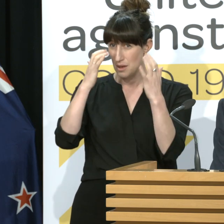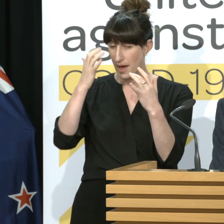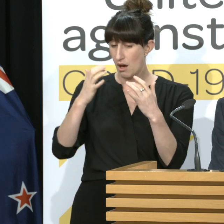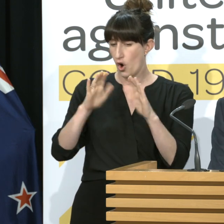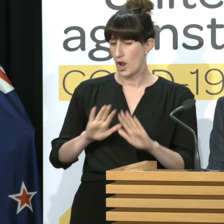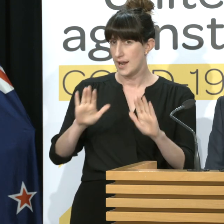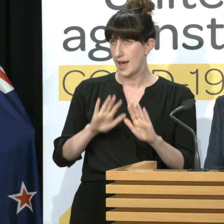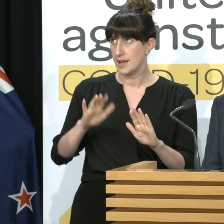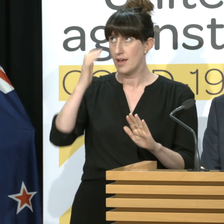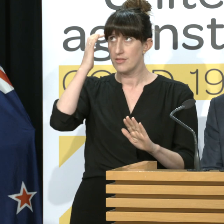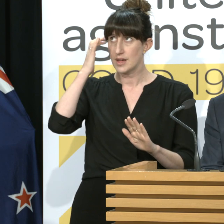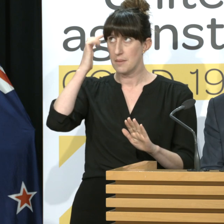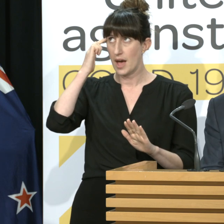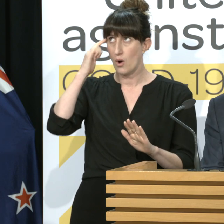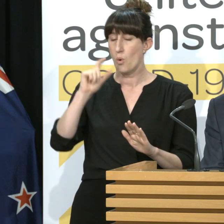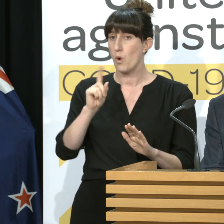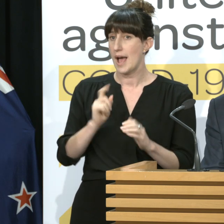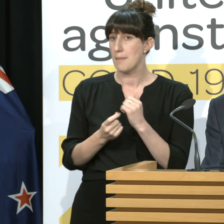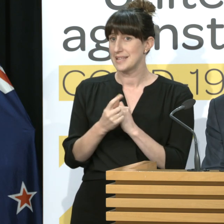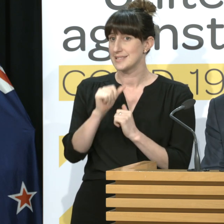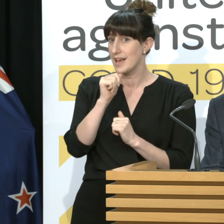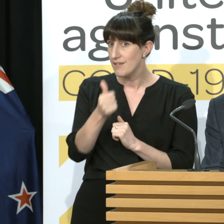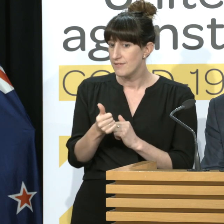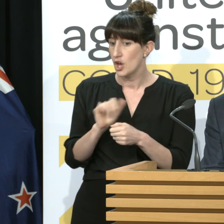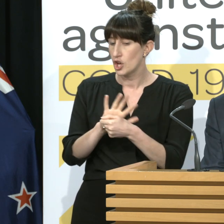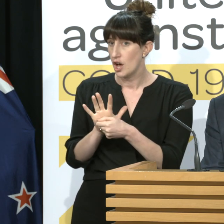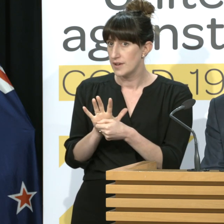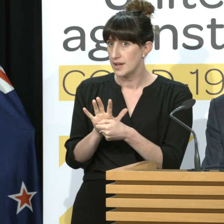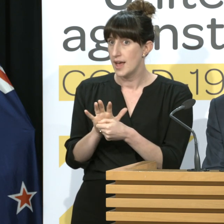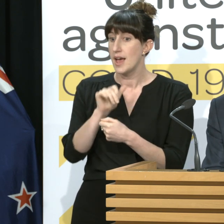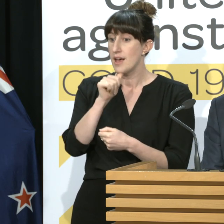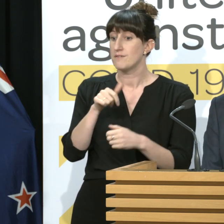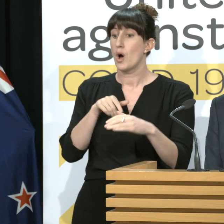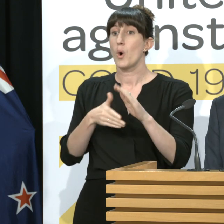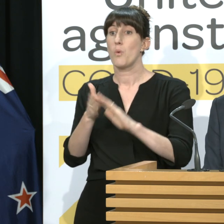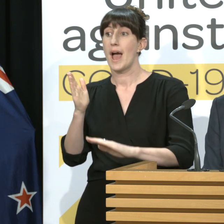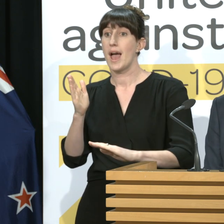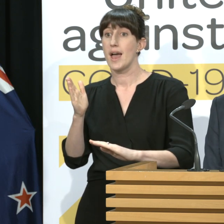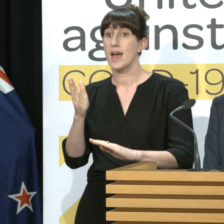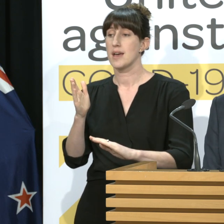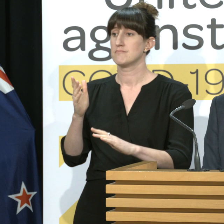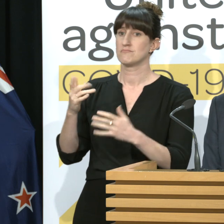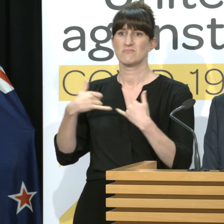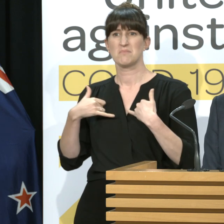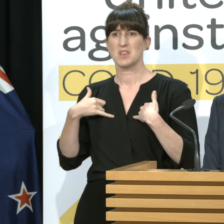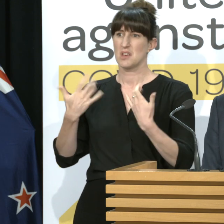happen, and you'll be required to stay where you are for a period longer. So do you have a backup plan for your homes